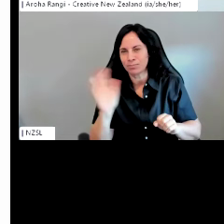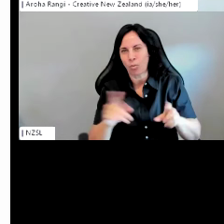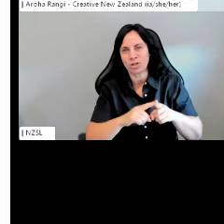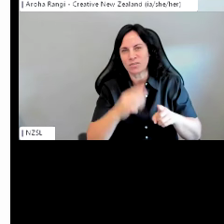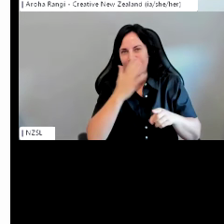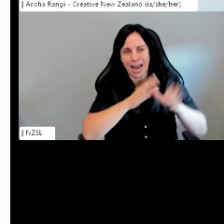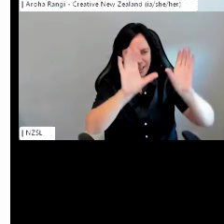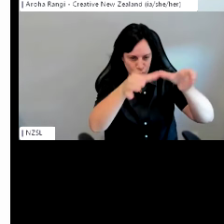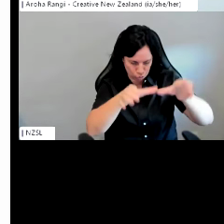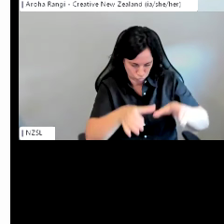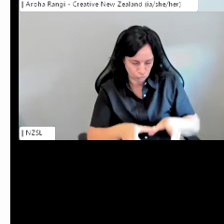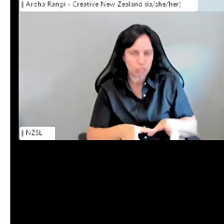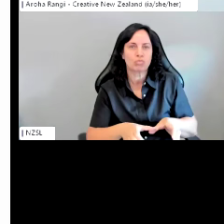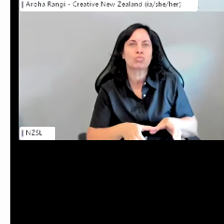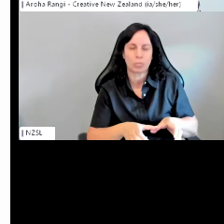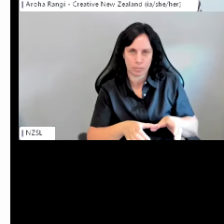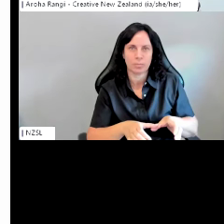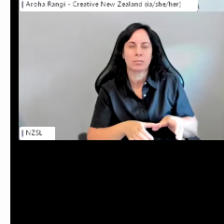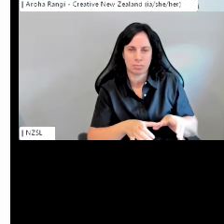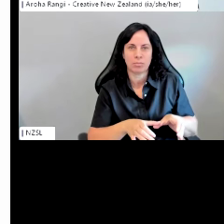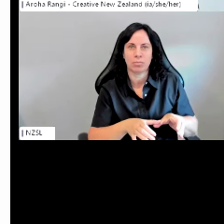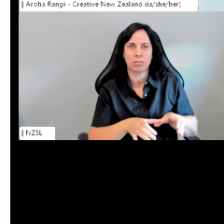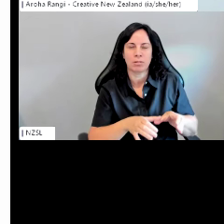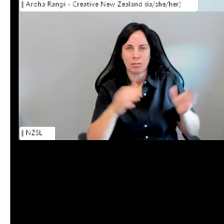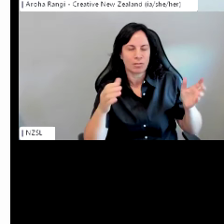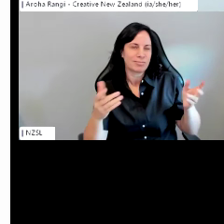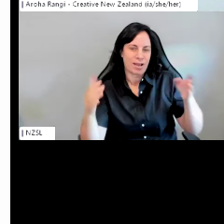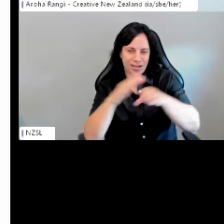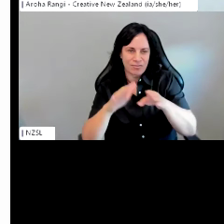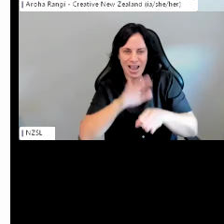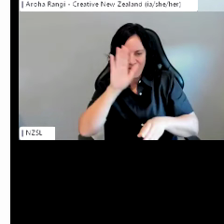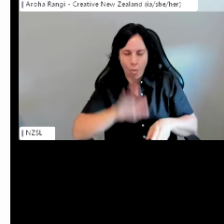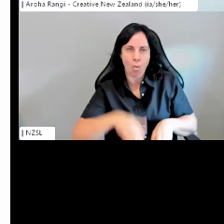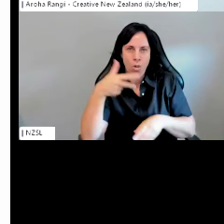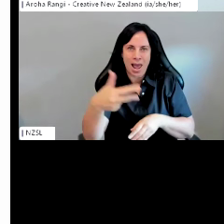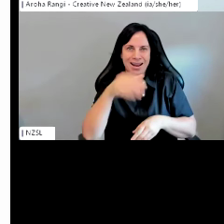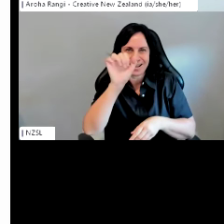um every diverse community in every single one of these but in different proportions. But enrichment